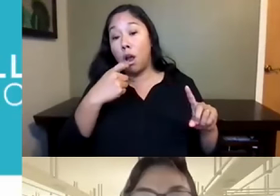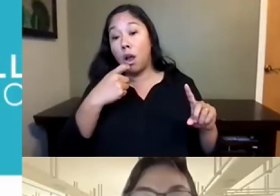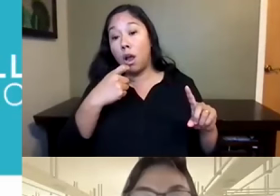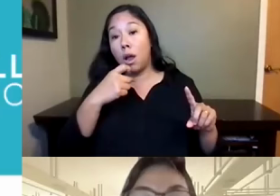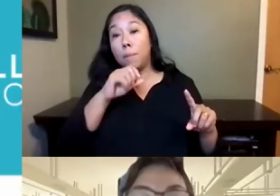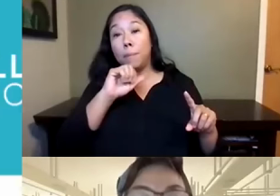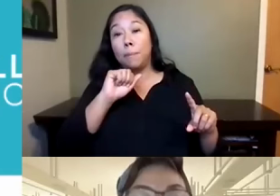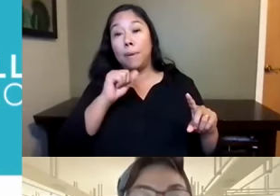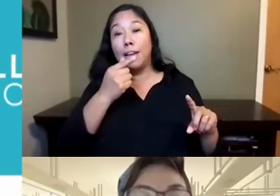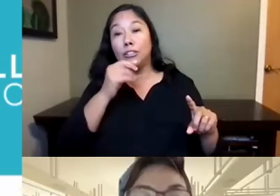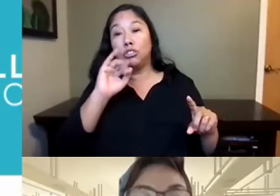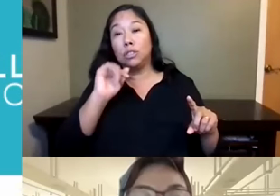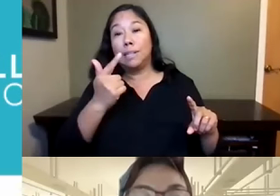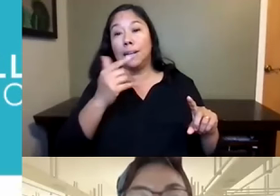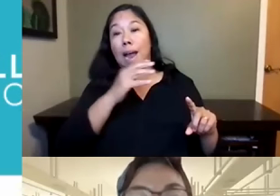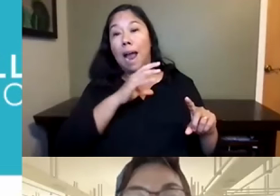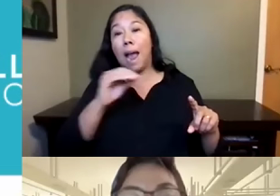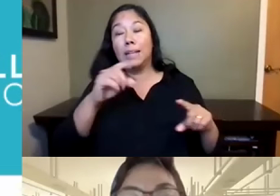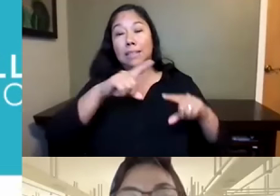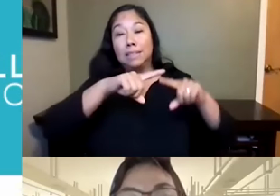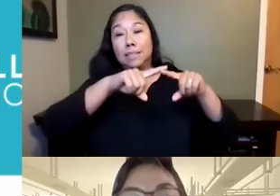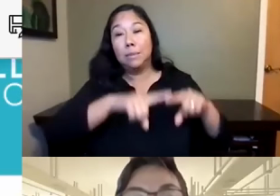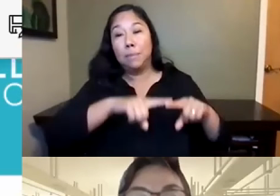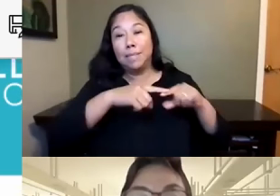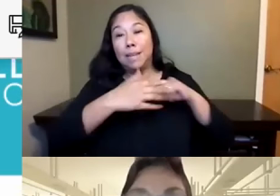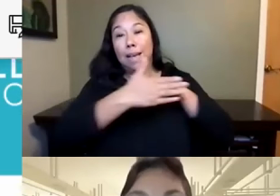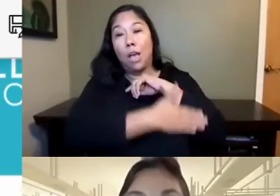Independence Agency from the San Diego Department of Health and Human Services.